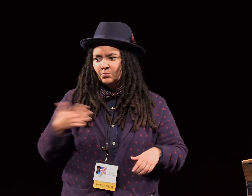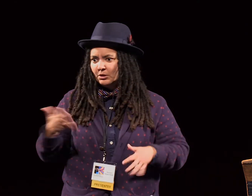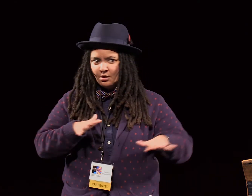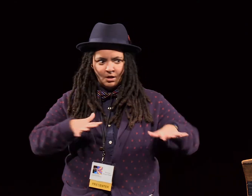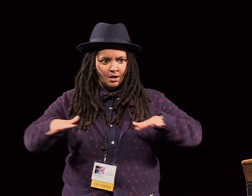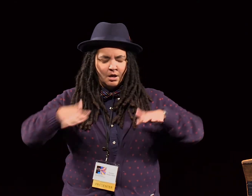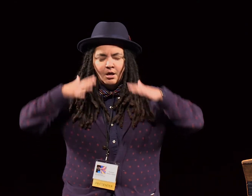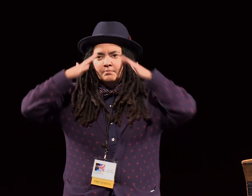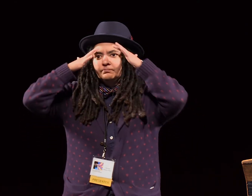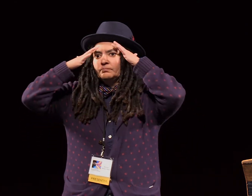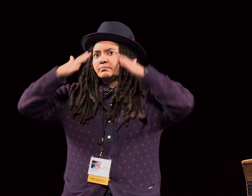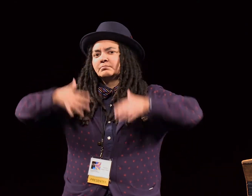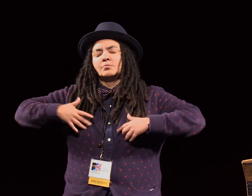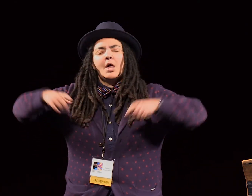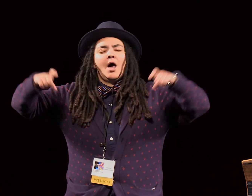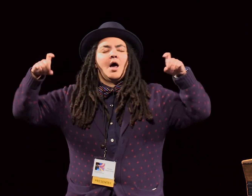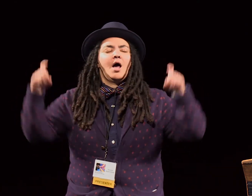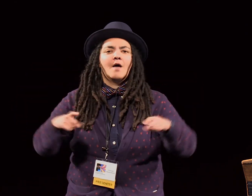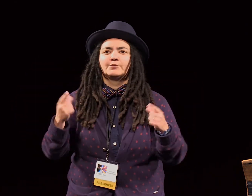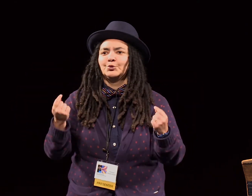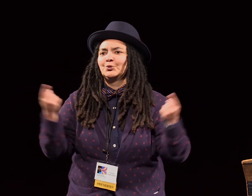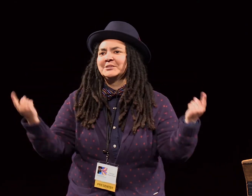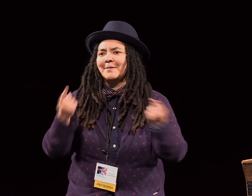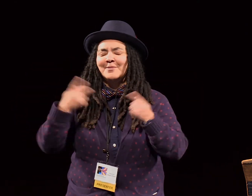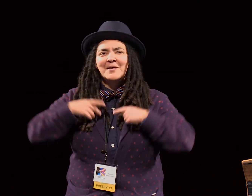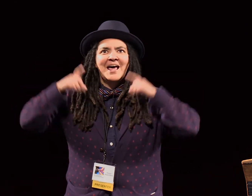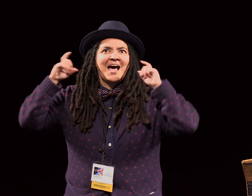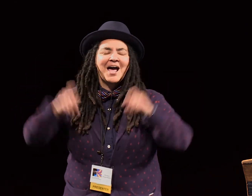Having a negative view toward gay, lesbian, and queer people.